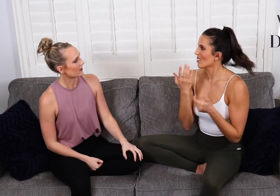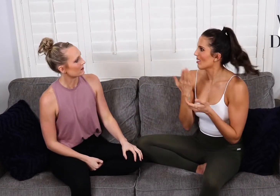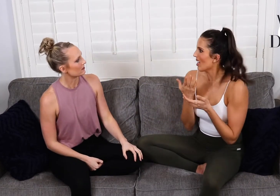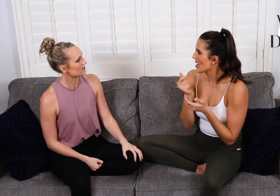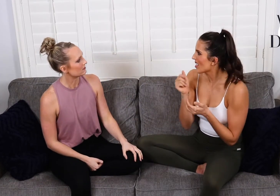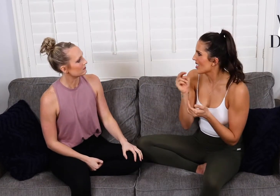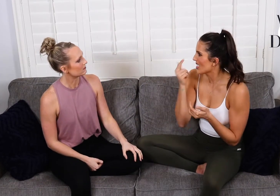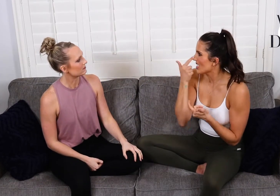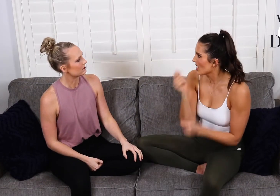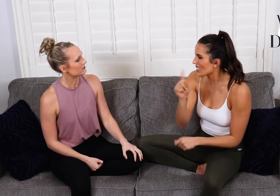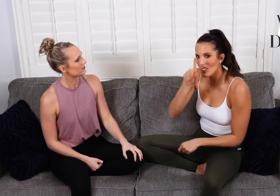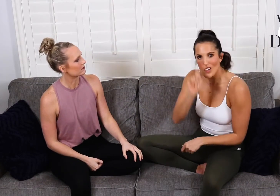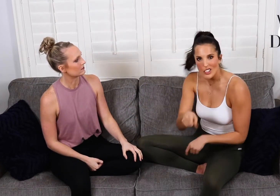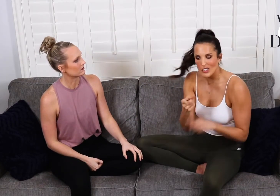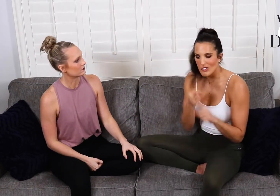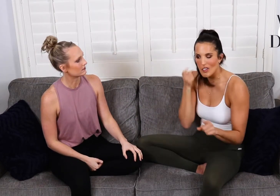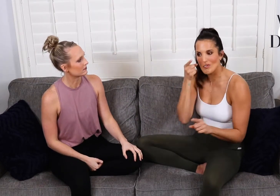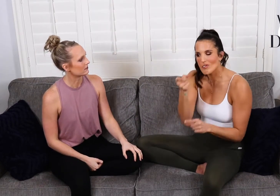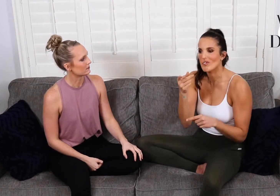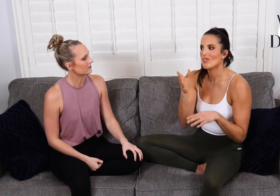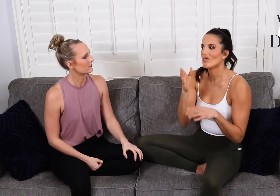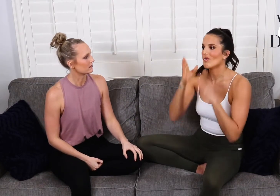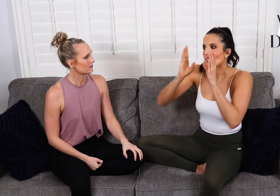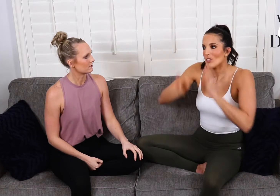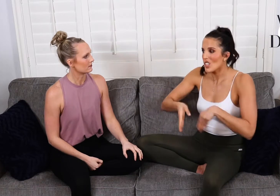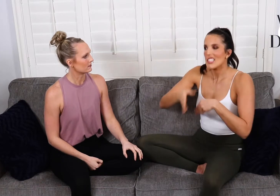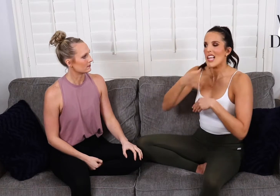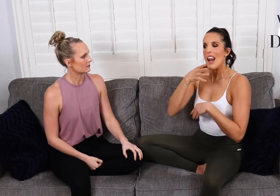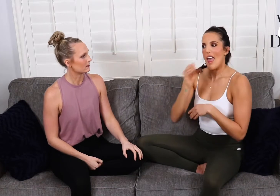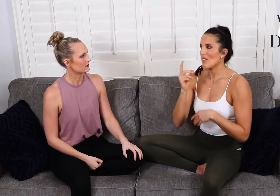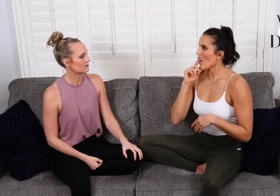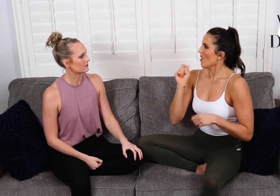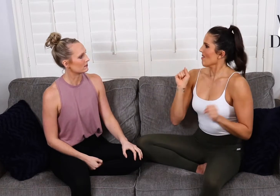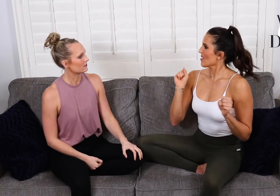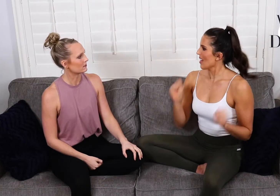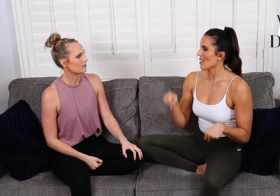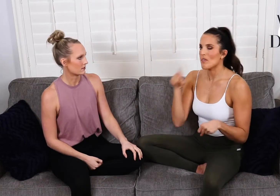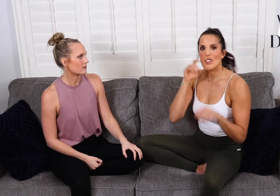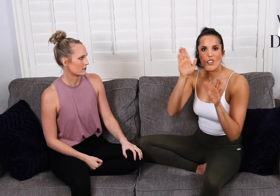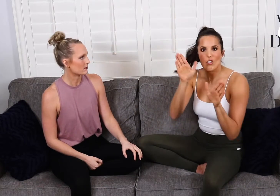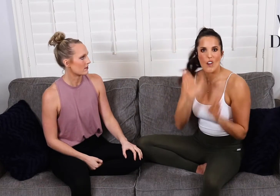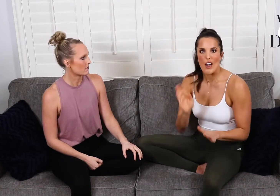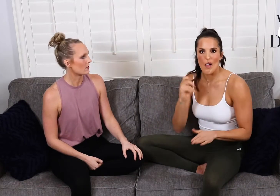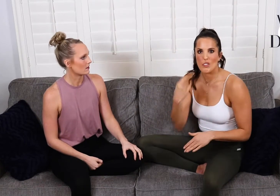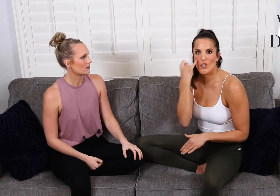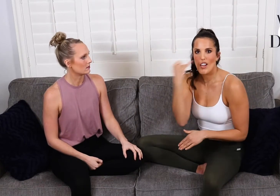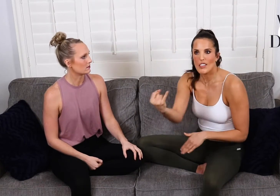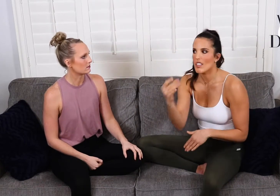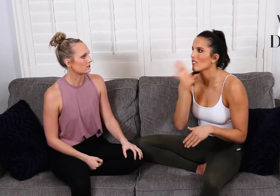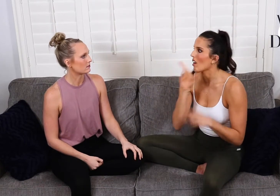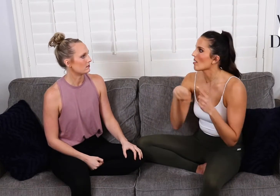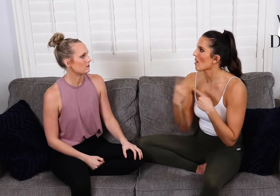we got an interesting question from a listener. We thought it would be a great episode idea to